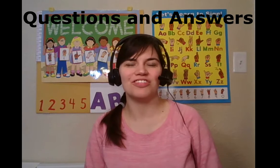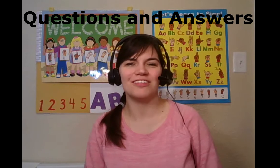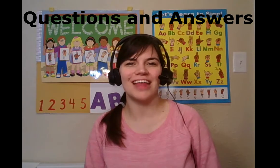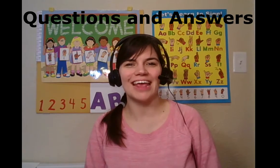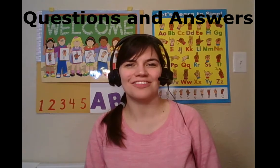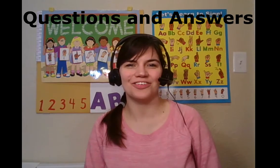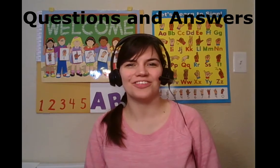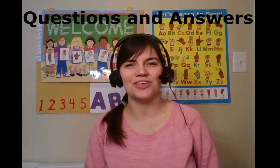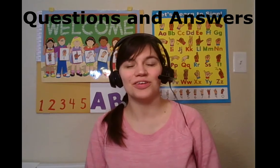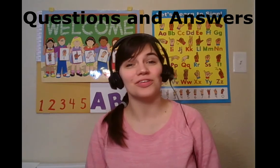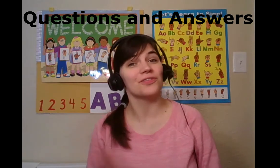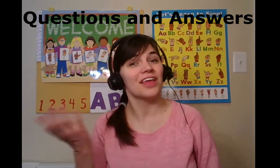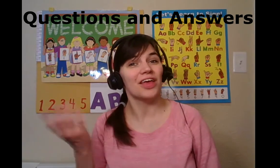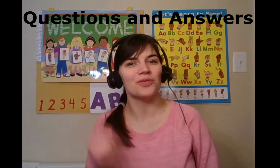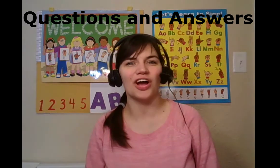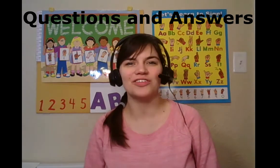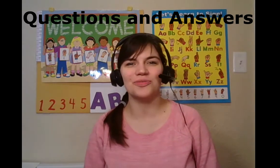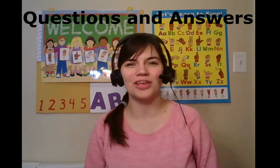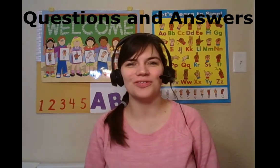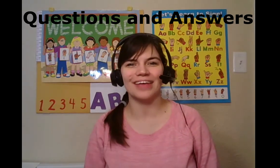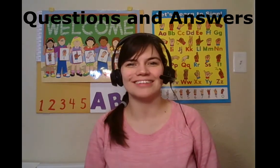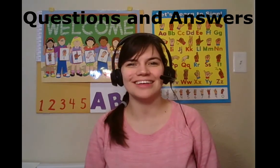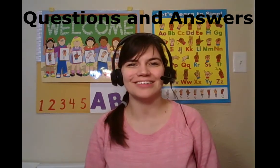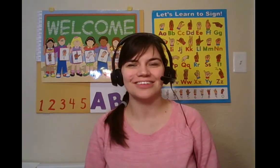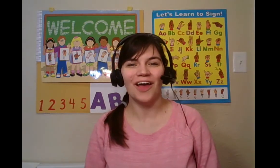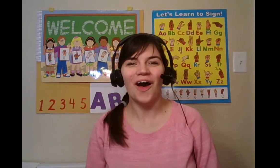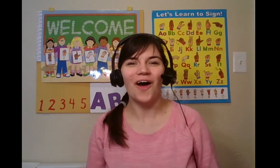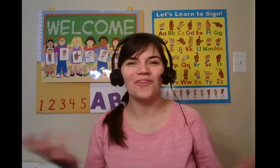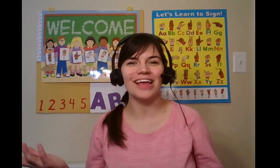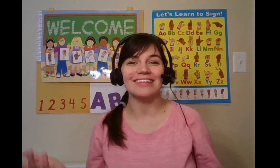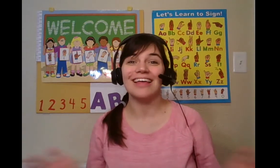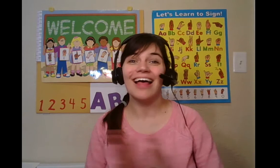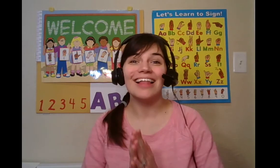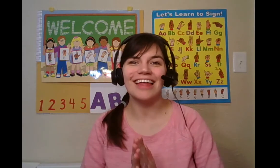and answers that you can use in regard to what you like to eat. Alright, let's